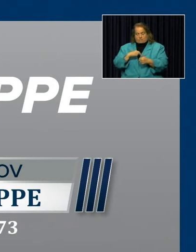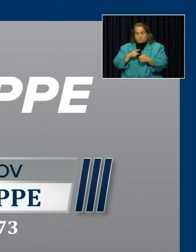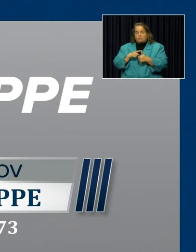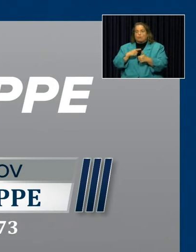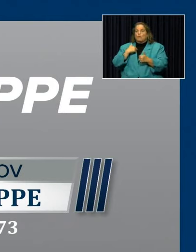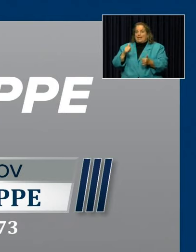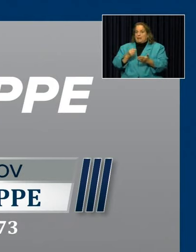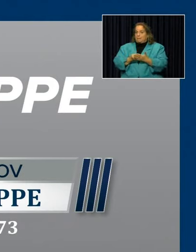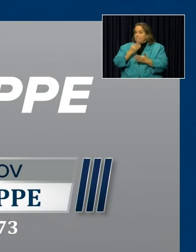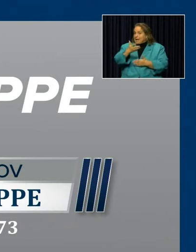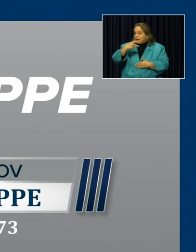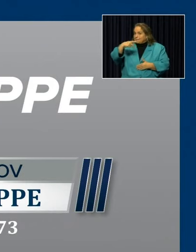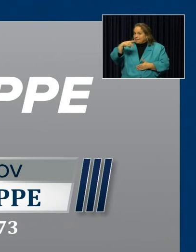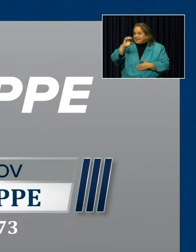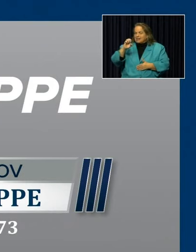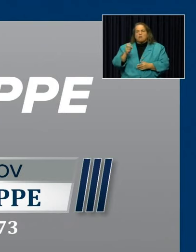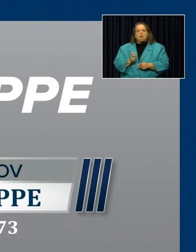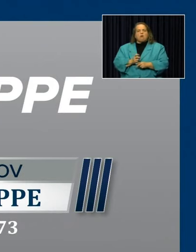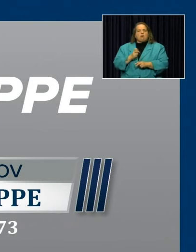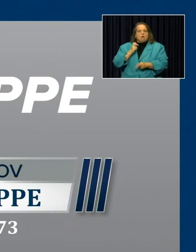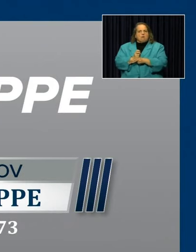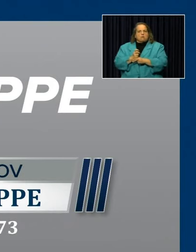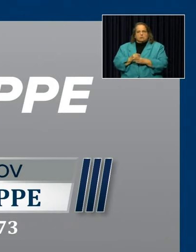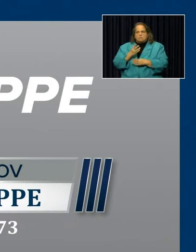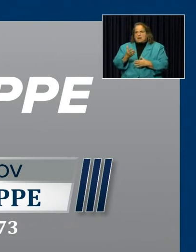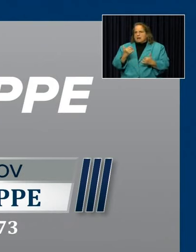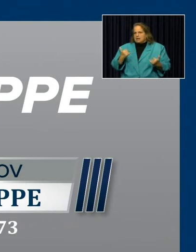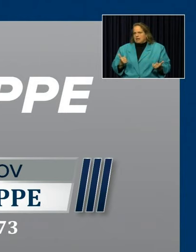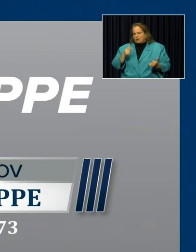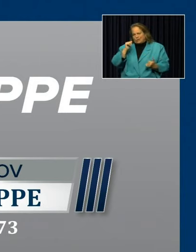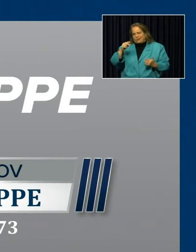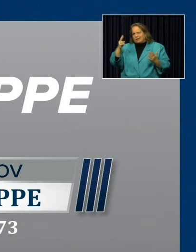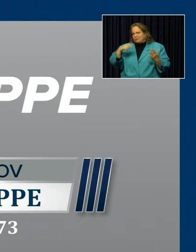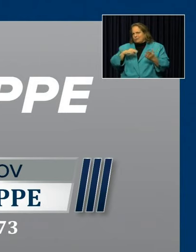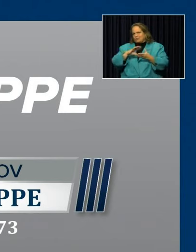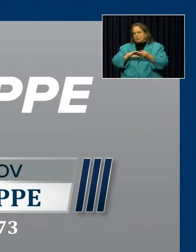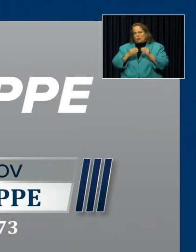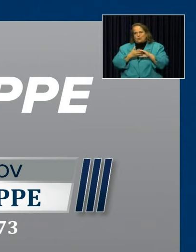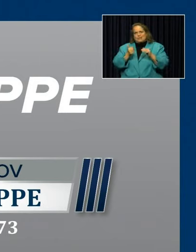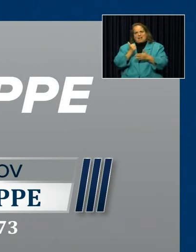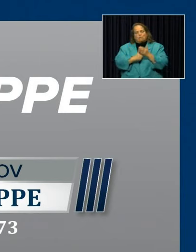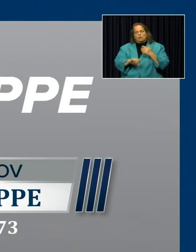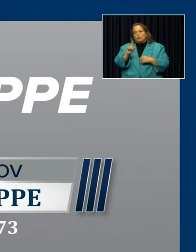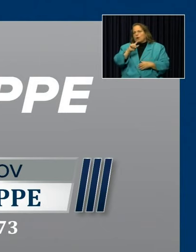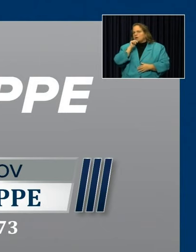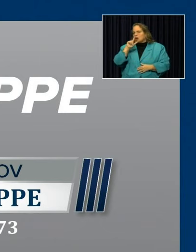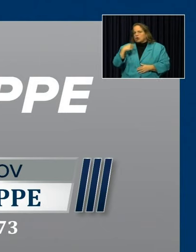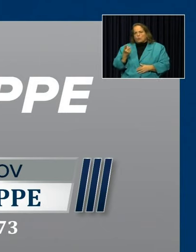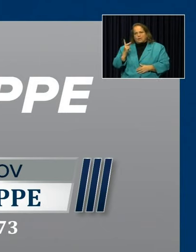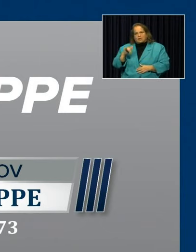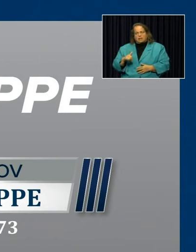REALLY IMPORTANT. UPS, 10,000 N95 MASKS.